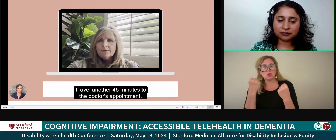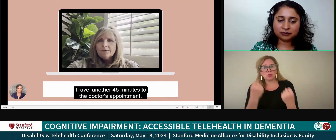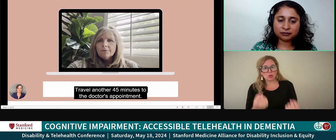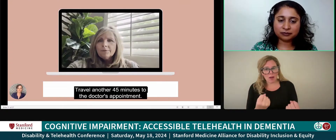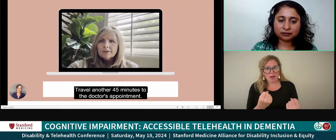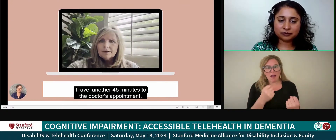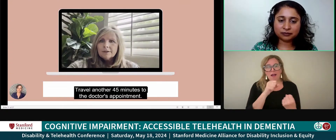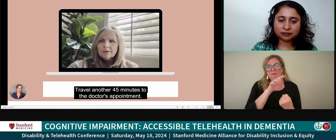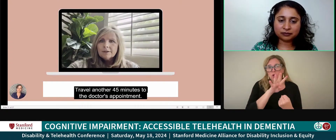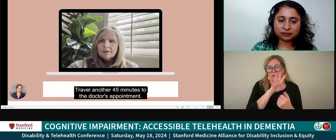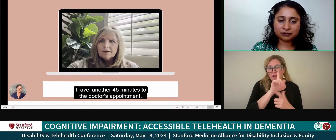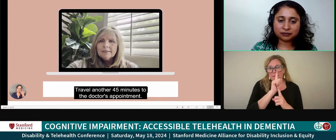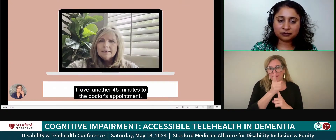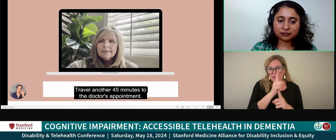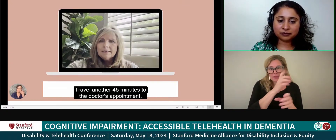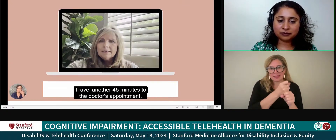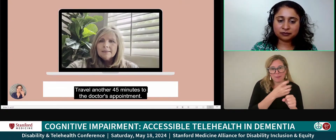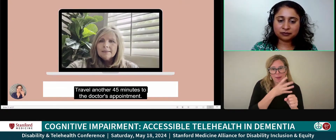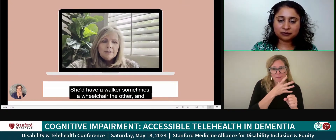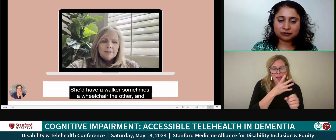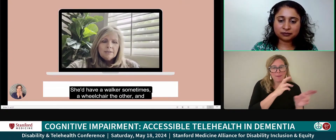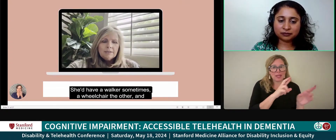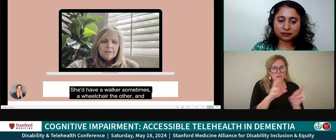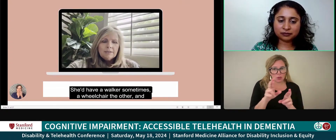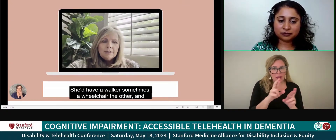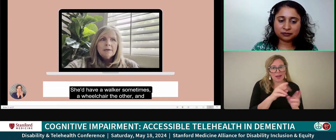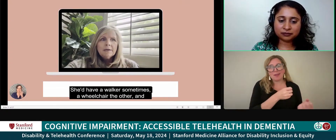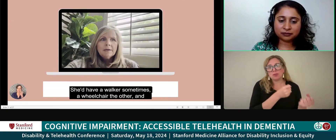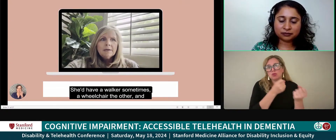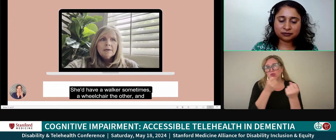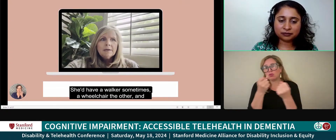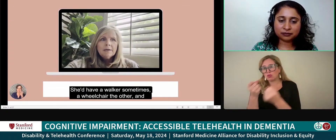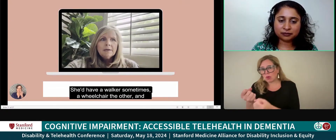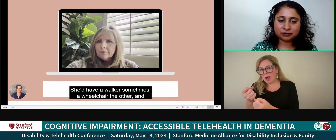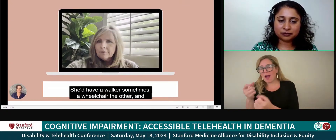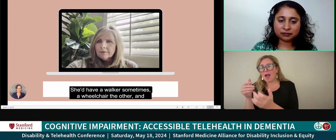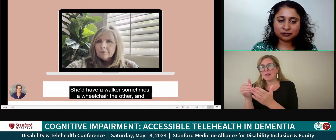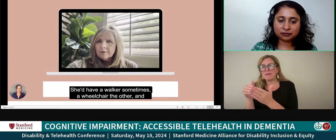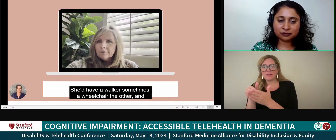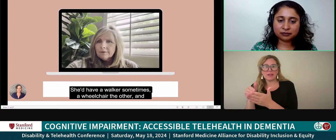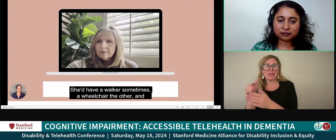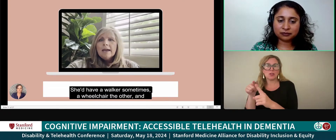to the doctor's appointment. She'd have a walker sometimes, a wheelchair the other,